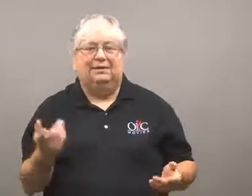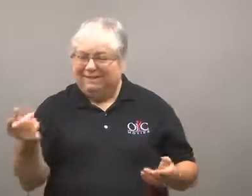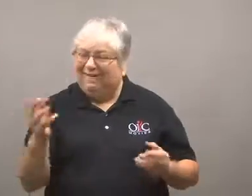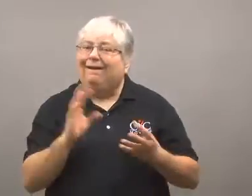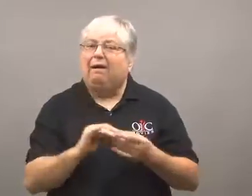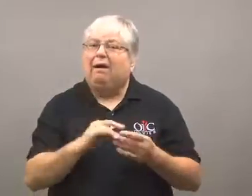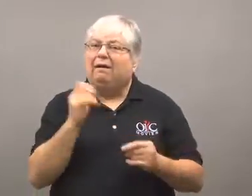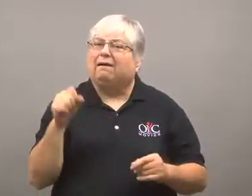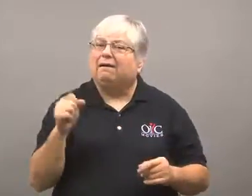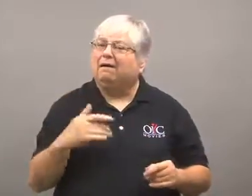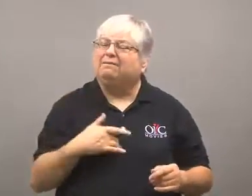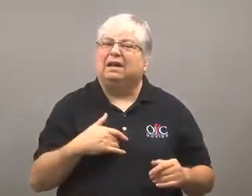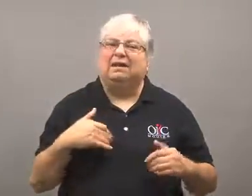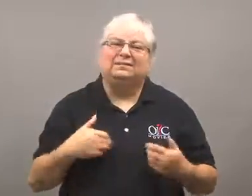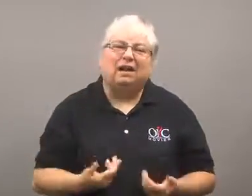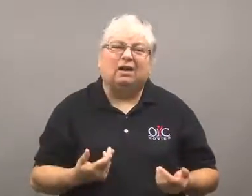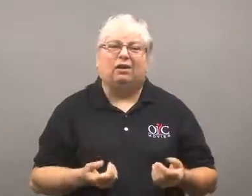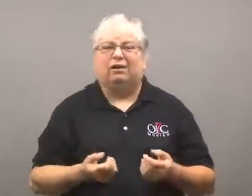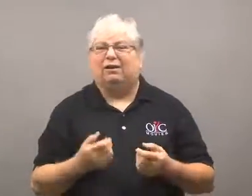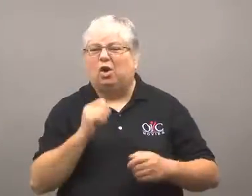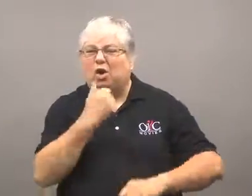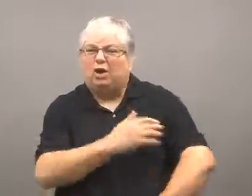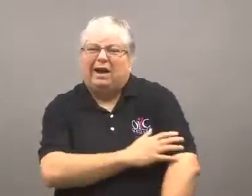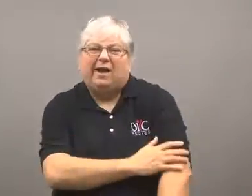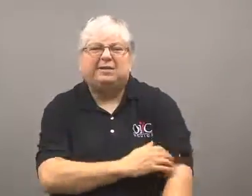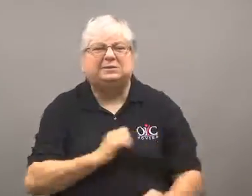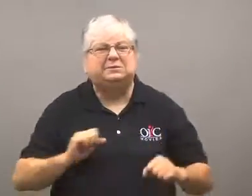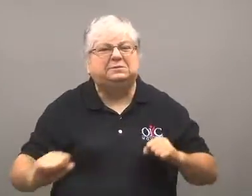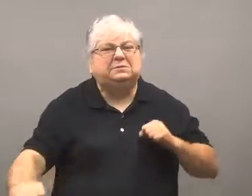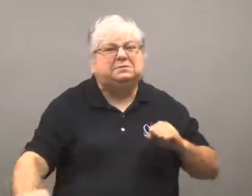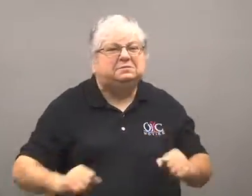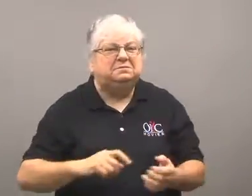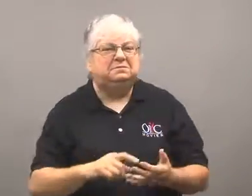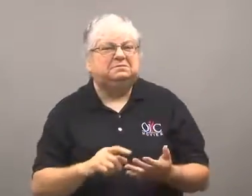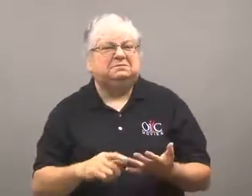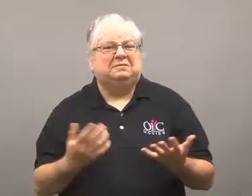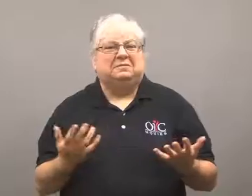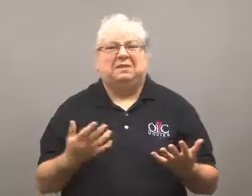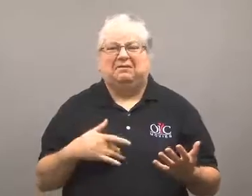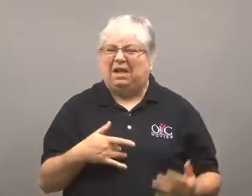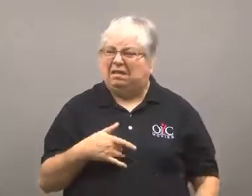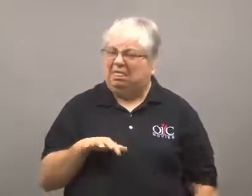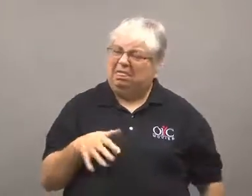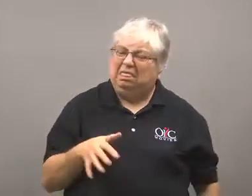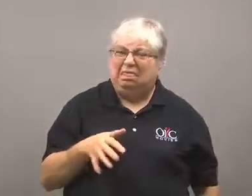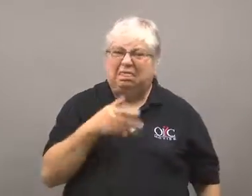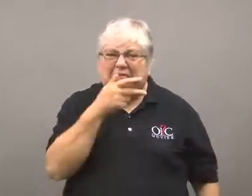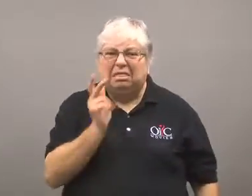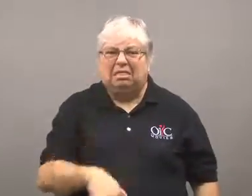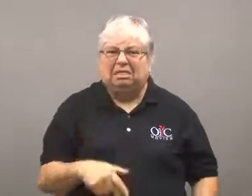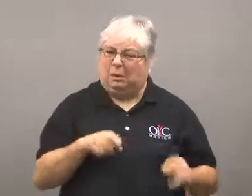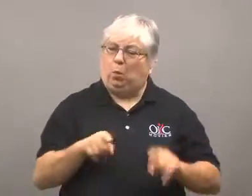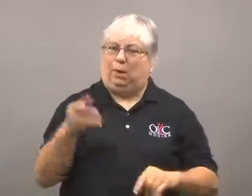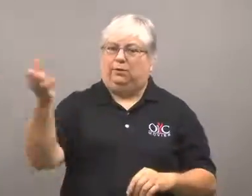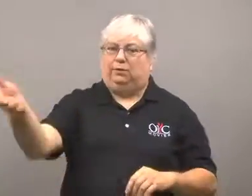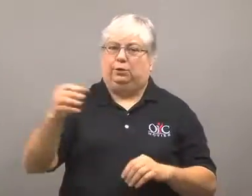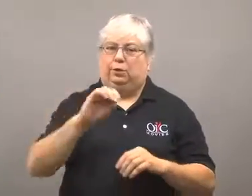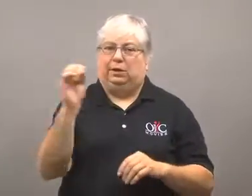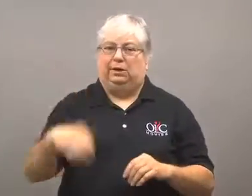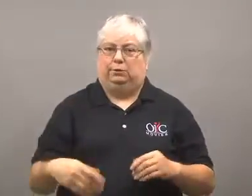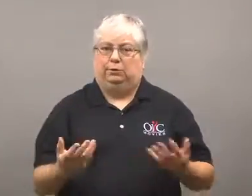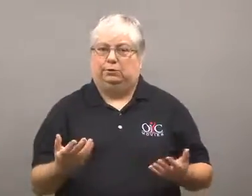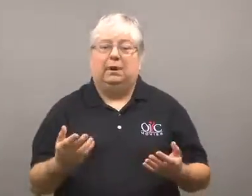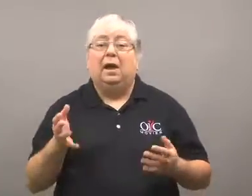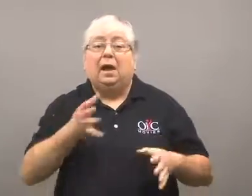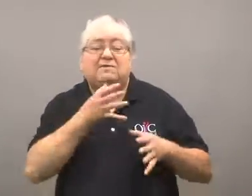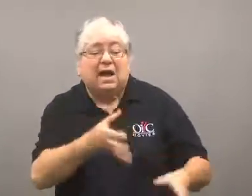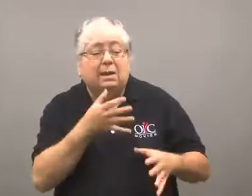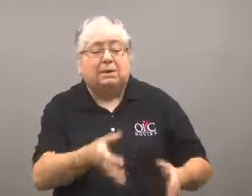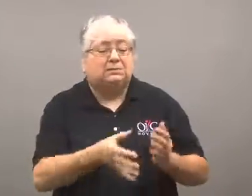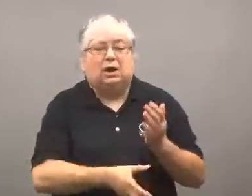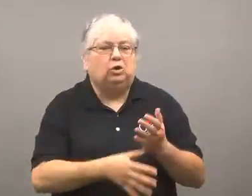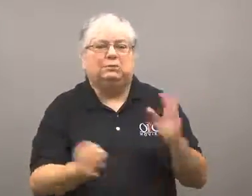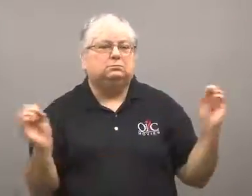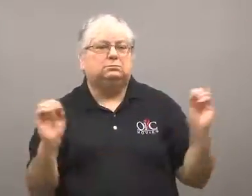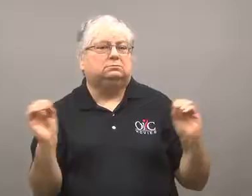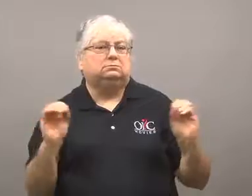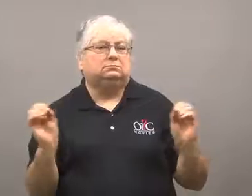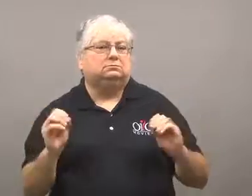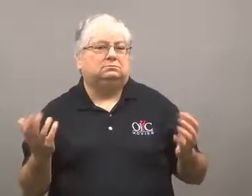She did admit to feeling fatigued, with muscle aches and feeling unwell